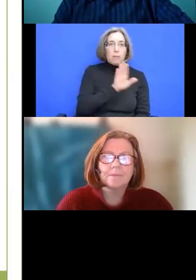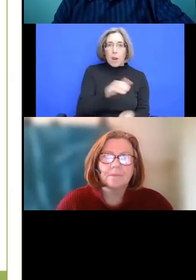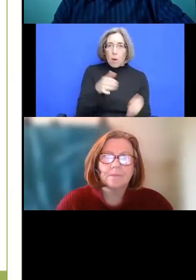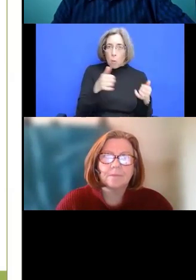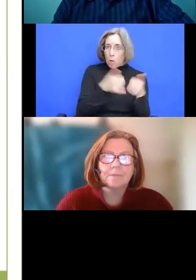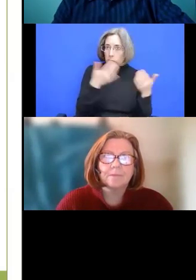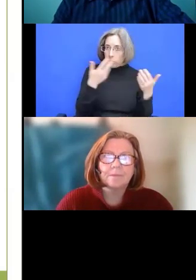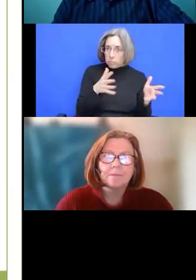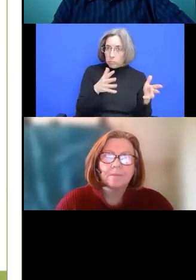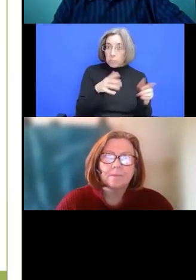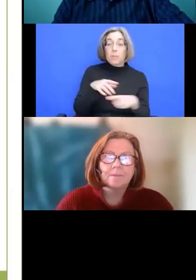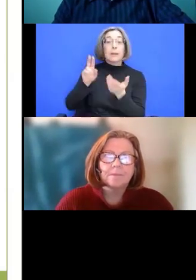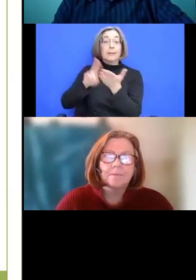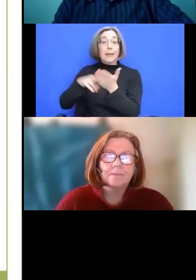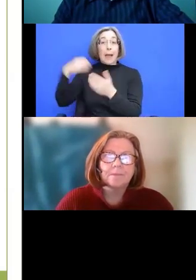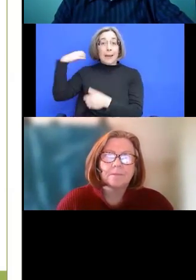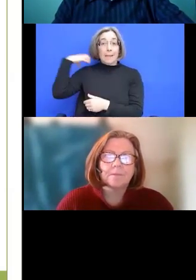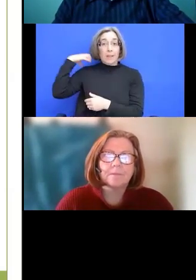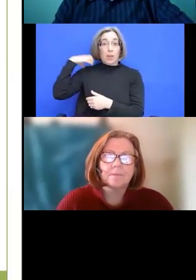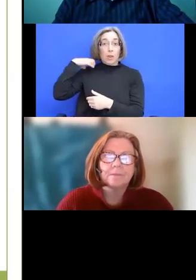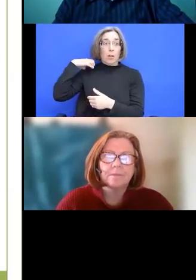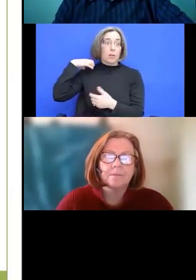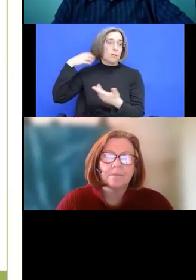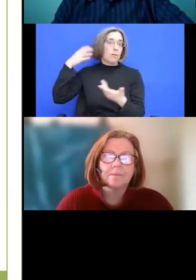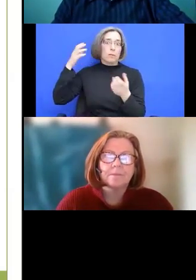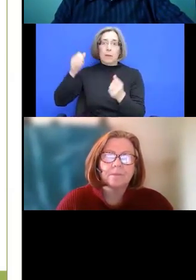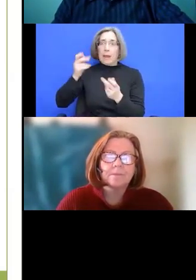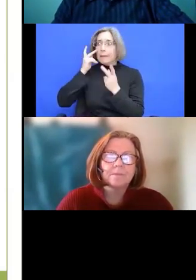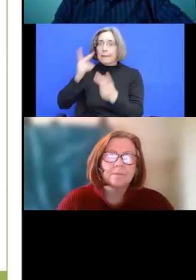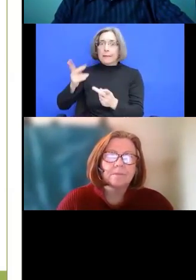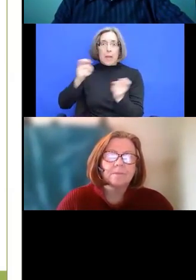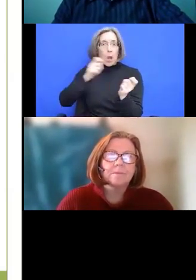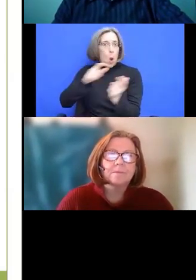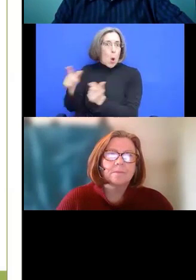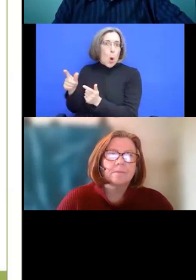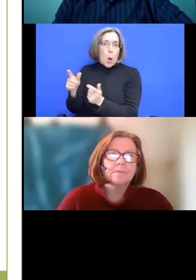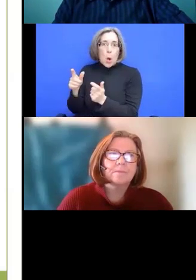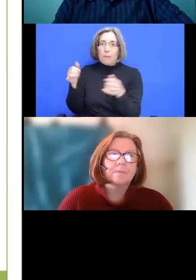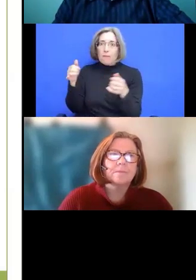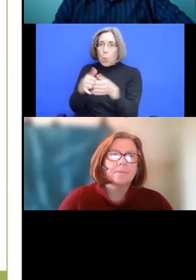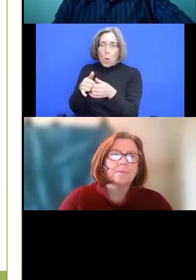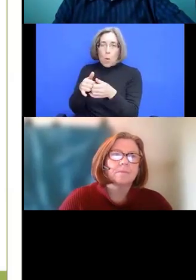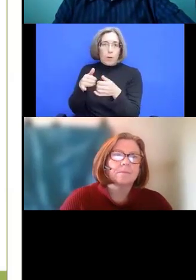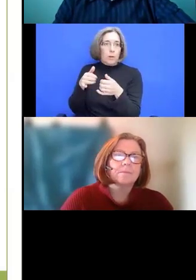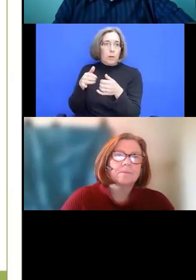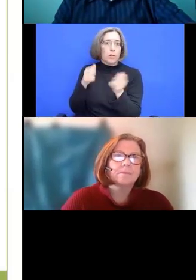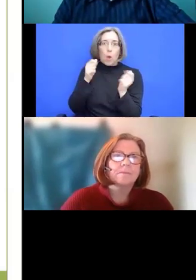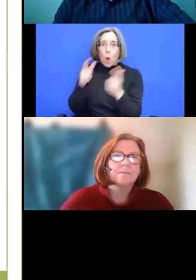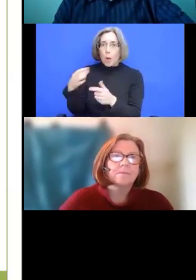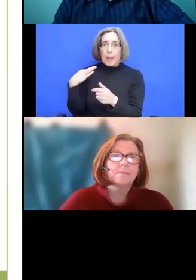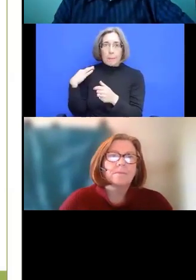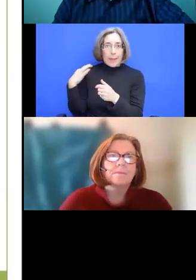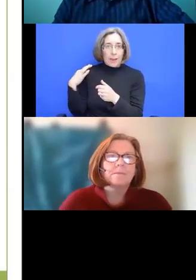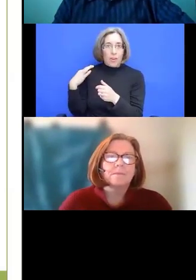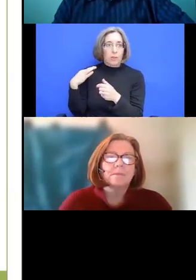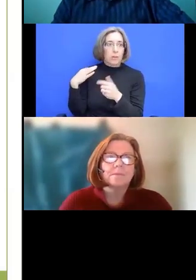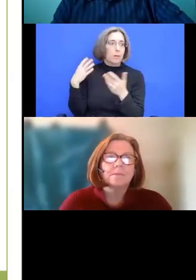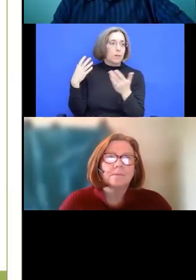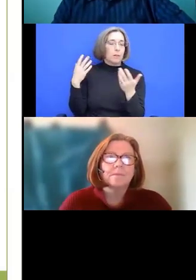But as a signing official who has access to all of the awards and applications and submissions